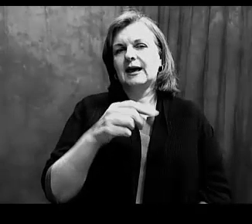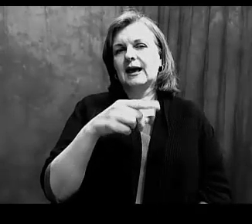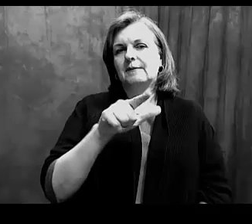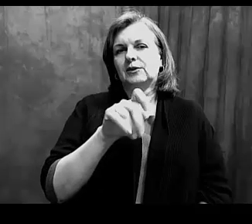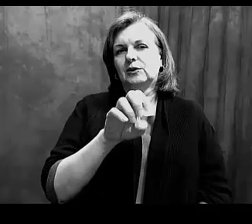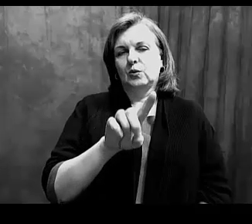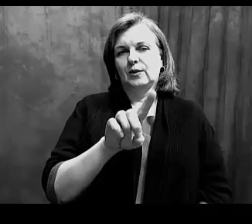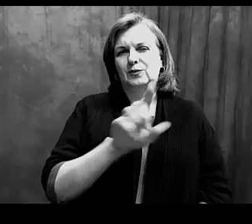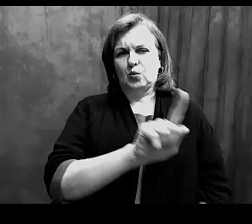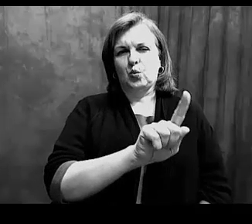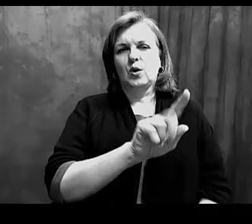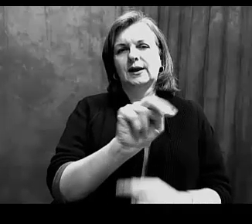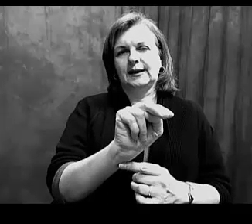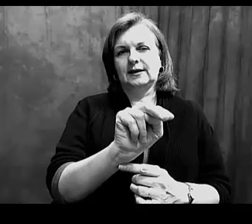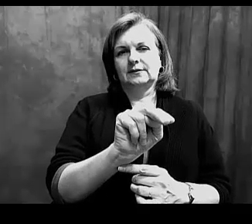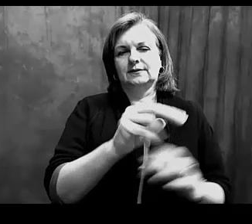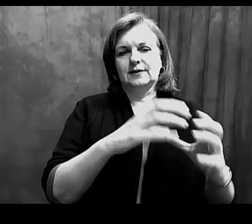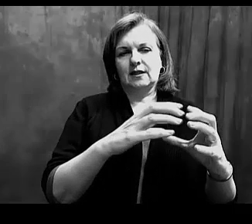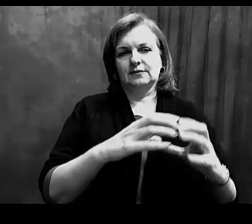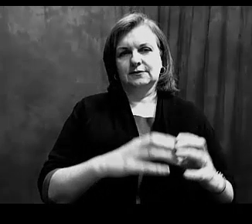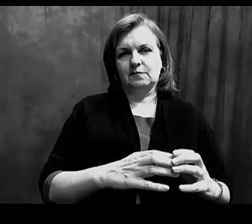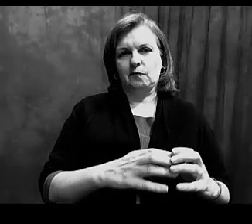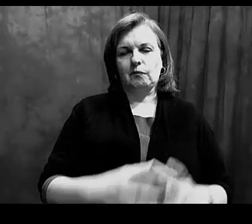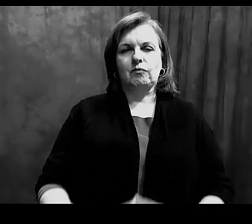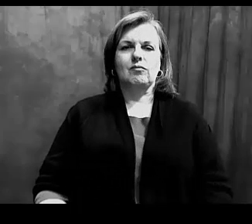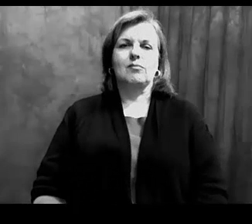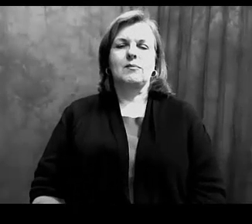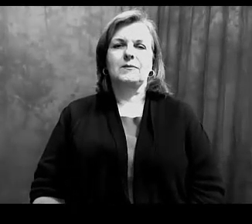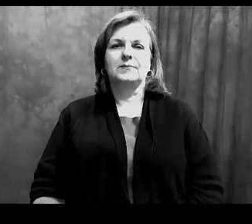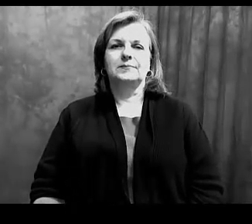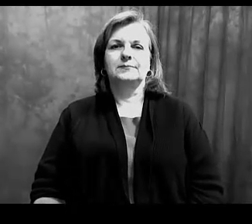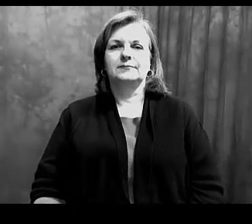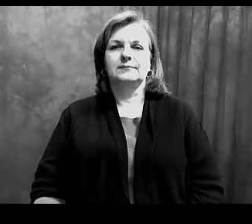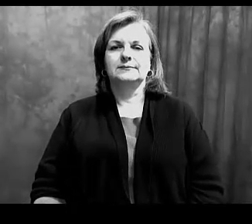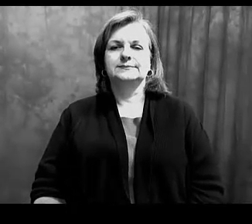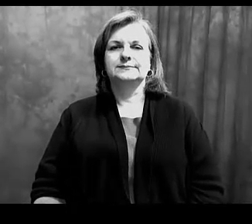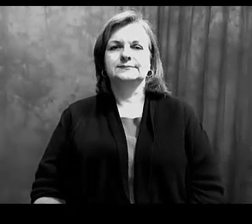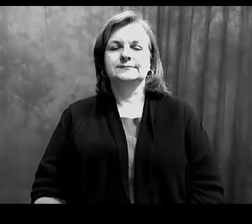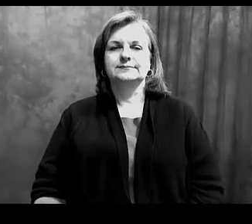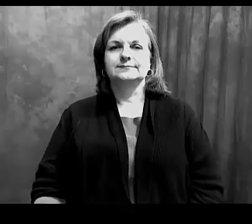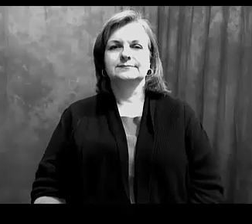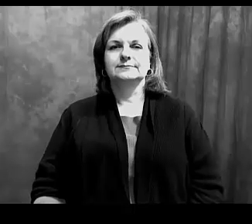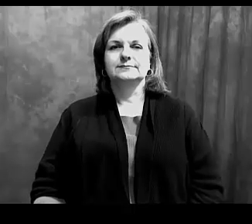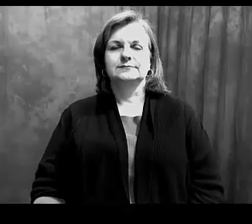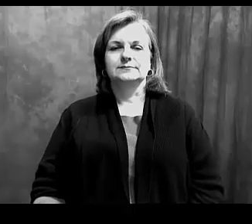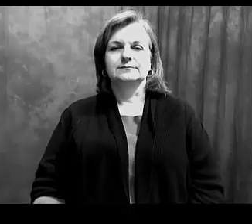haploid cells